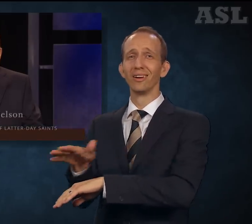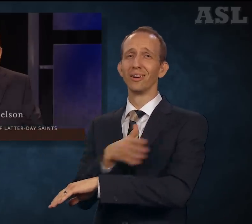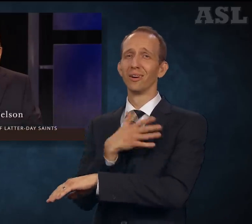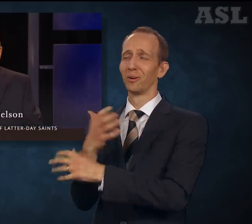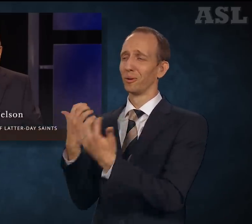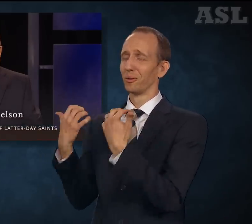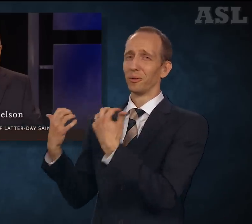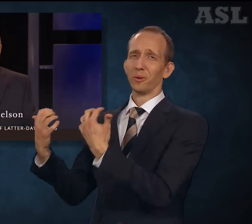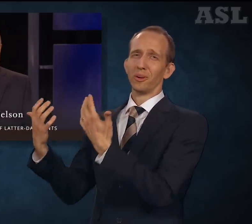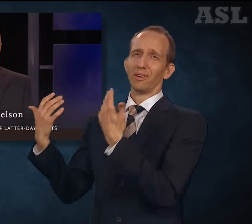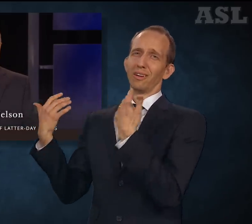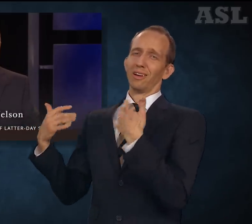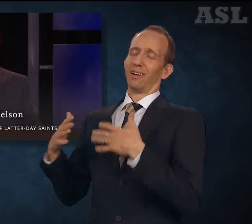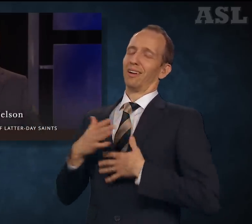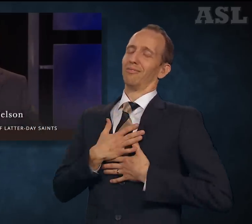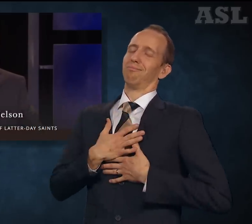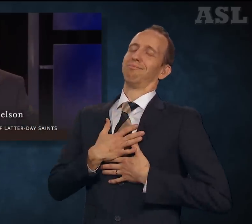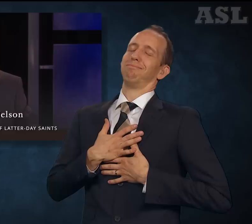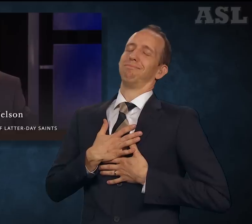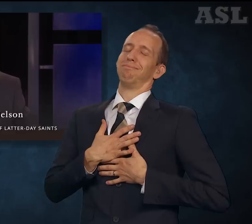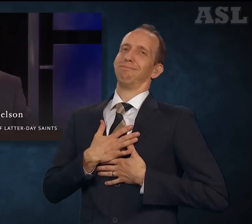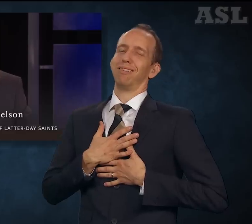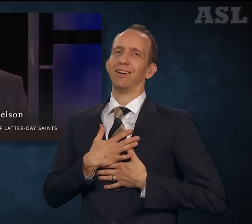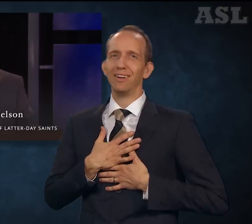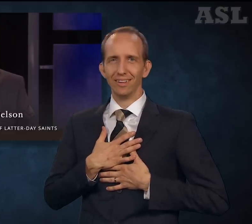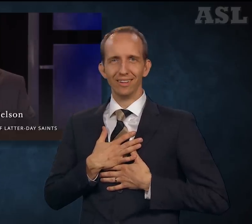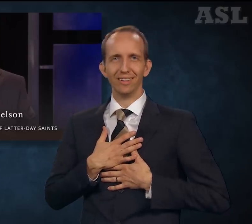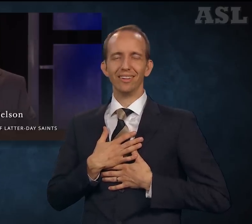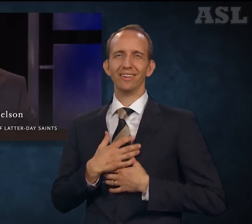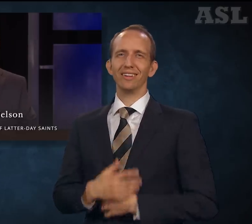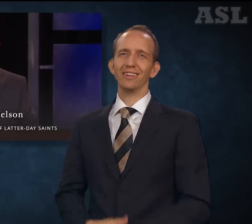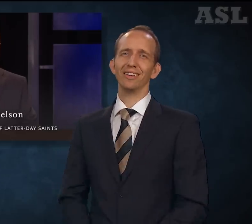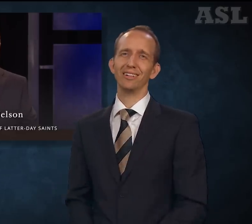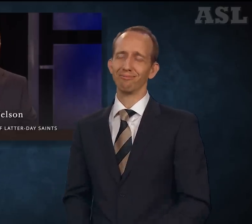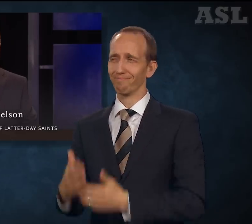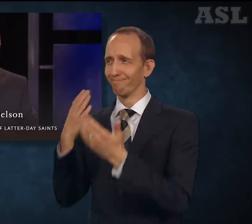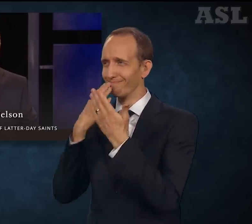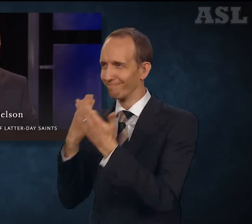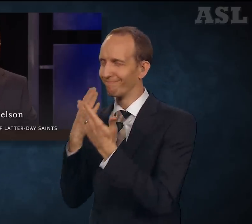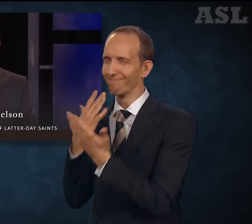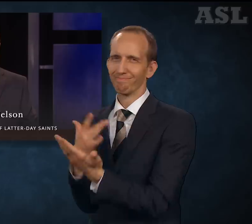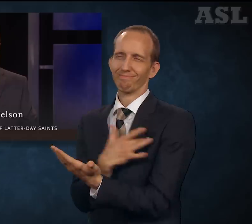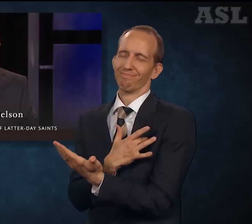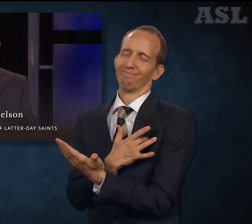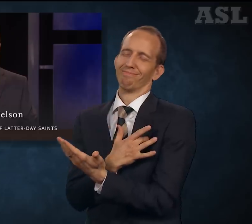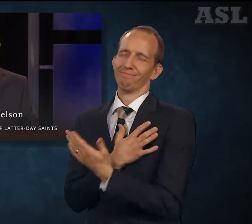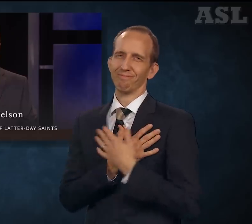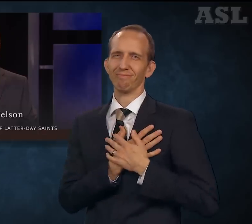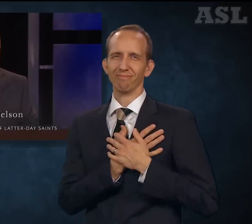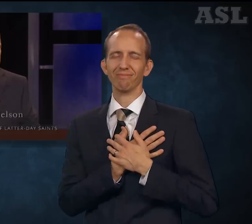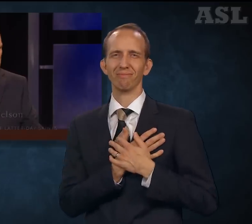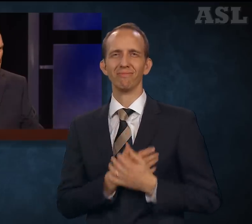WORDS ARE INADEQUATE TO EXPRESS OUR GRATITUDE TO THAT SEMINARY